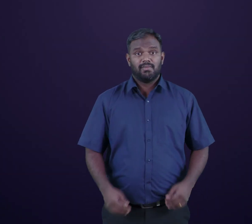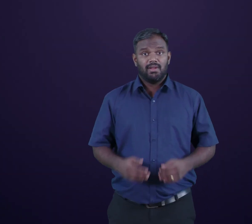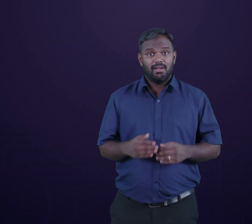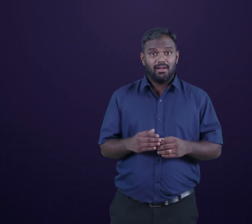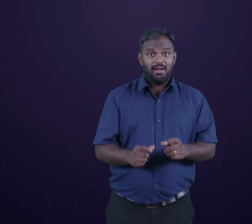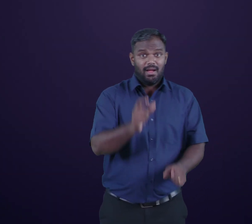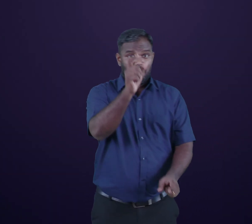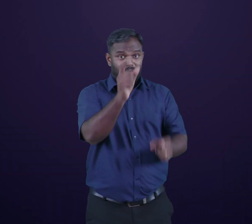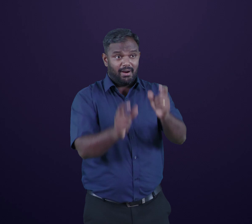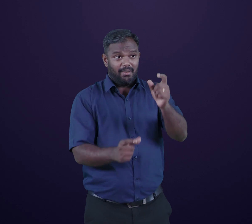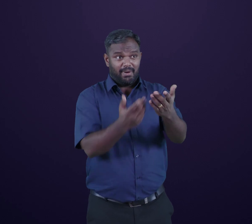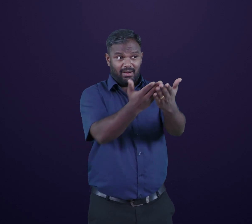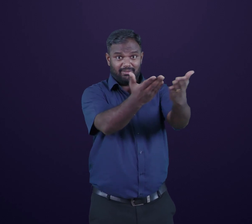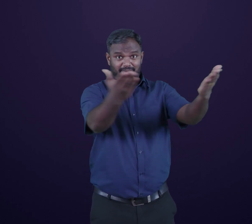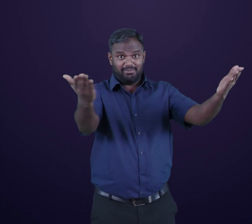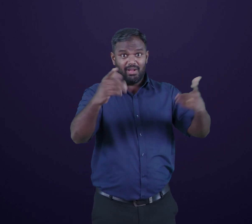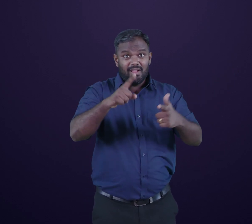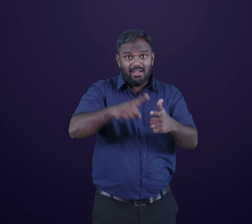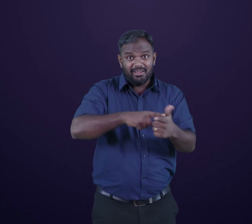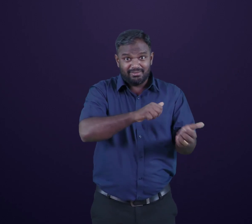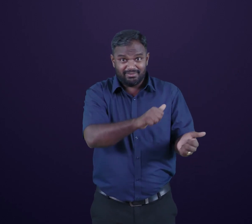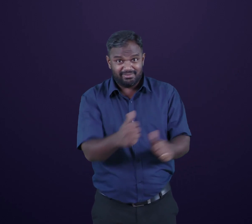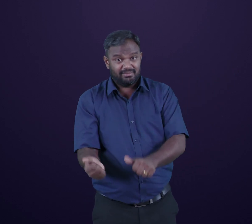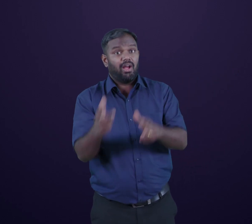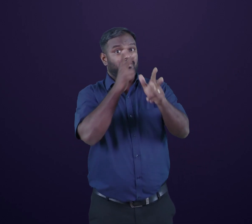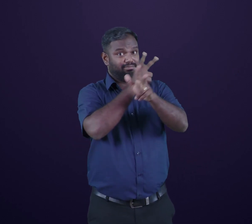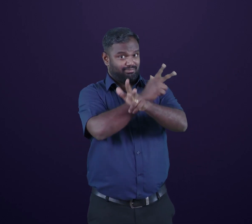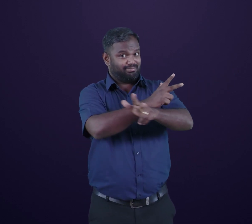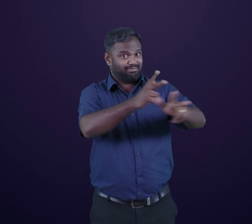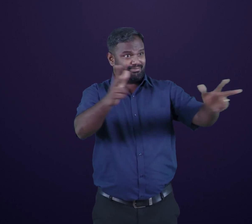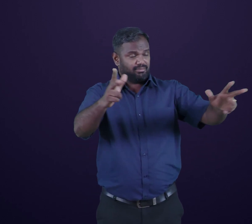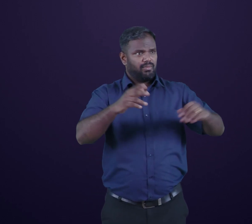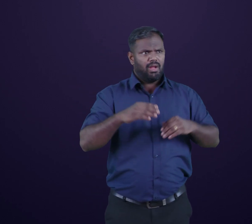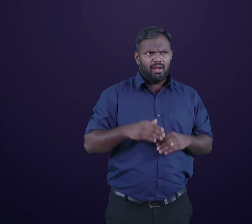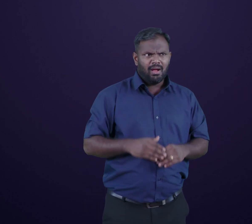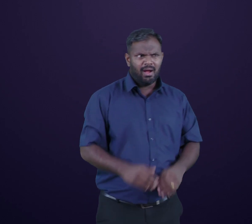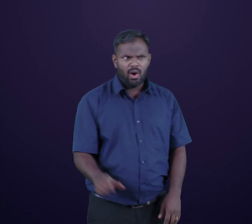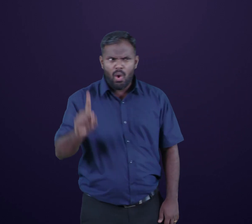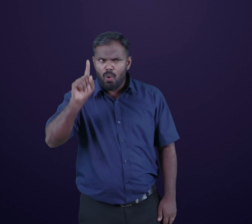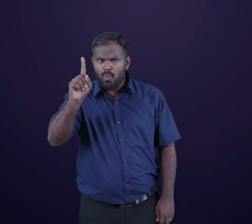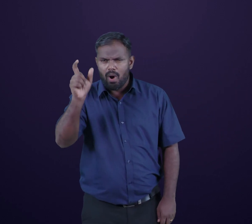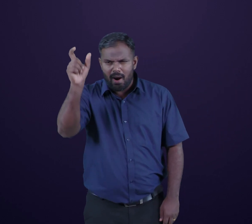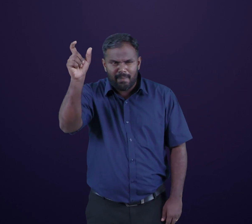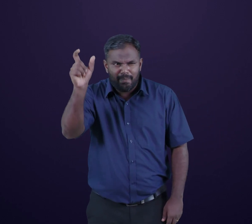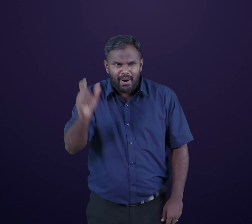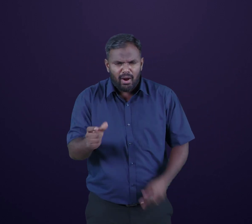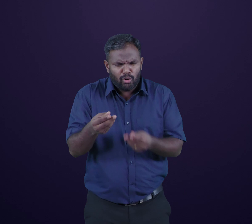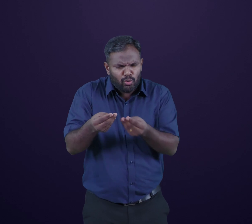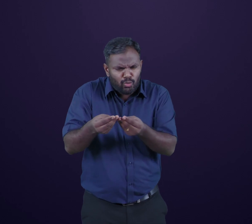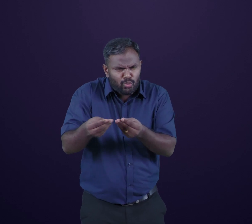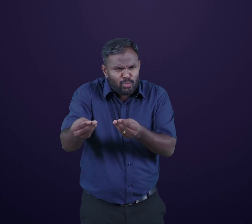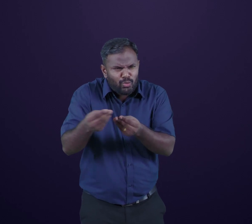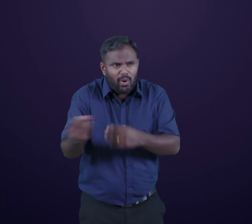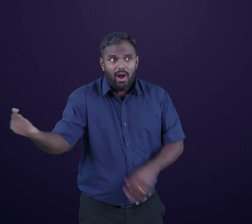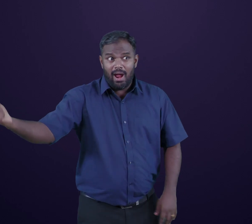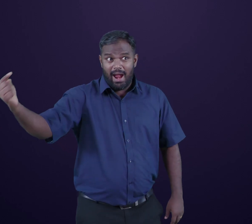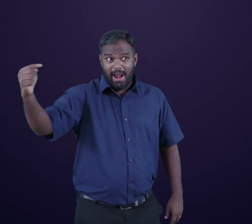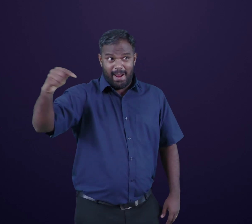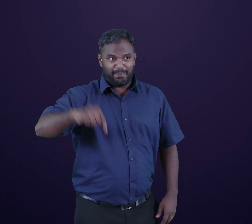This is what John told the people: “There is someone coming later